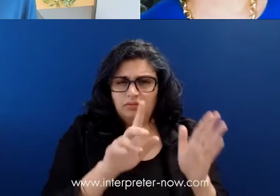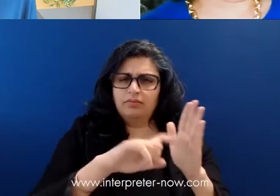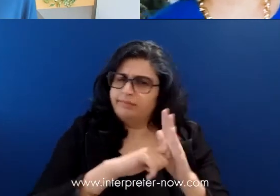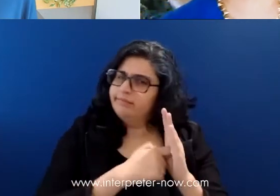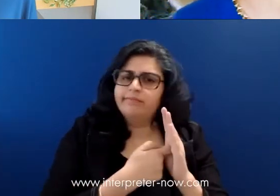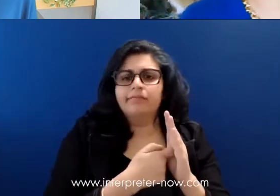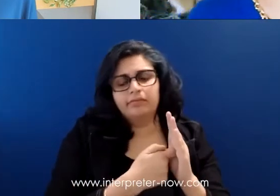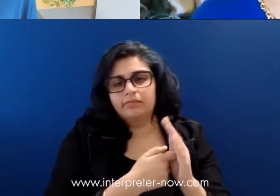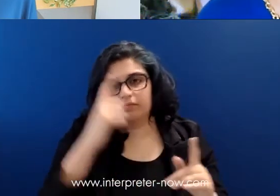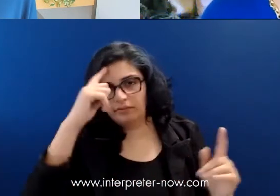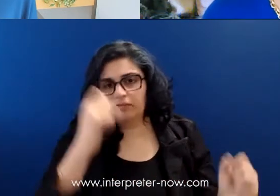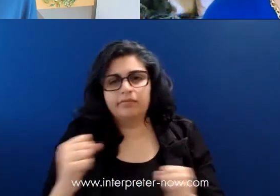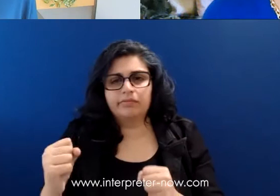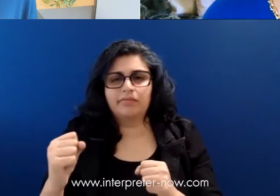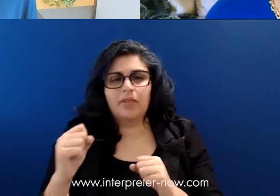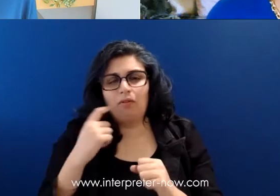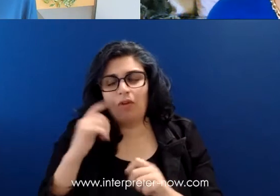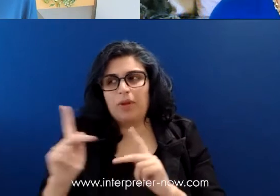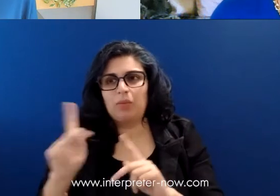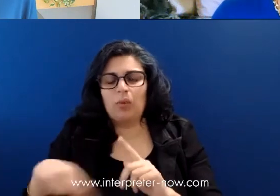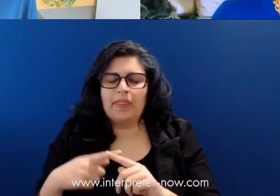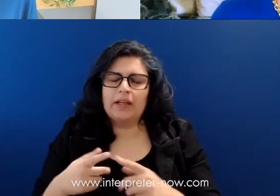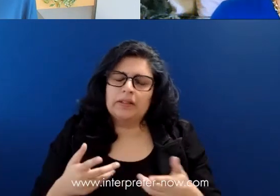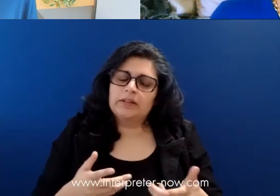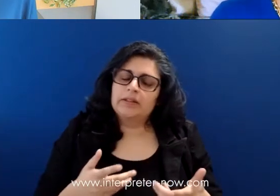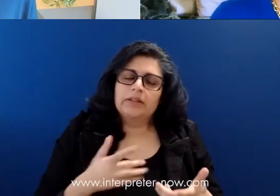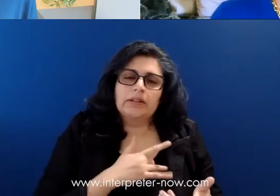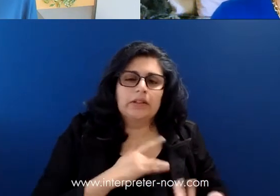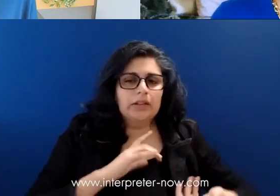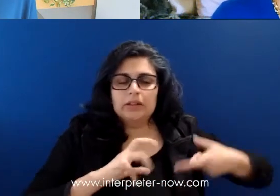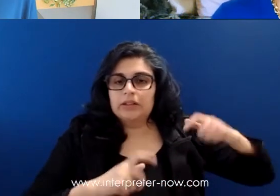especially when they're going through a really difficult time that managers can really help